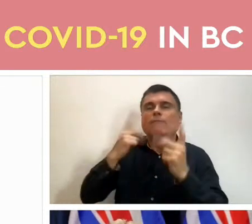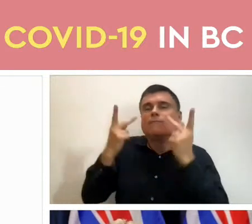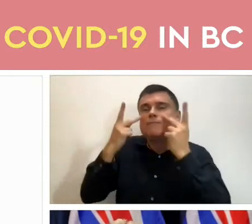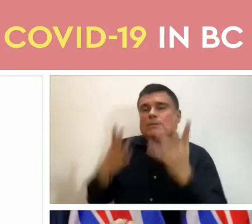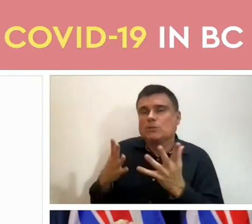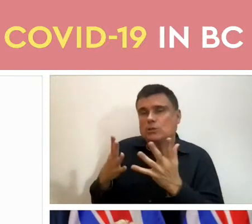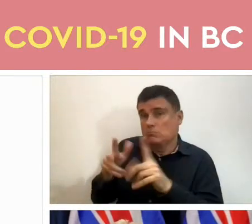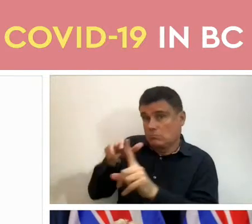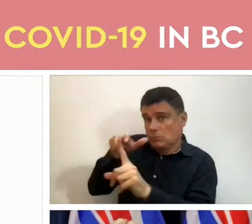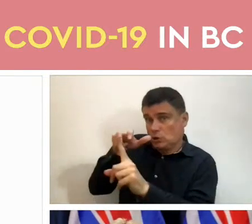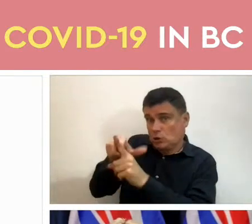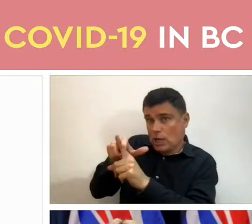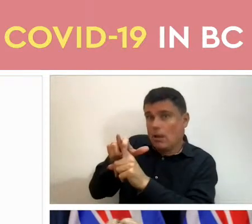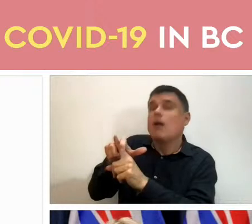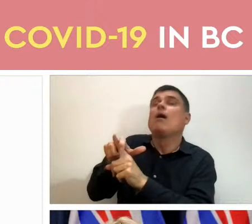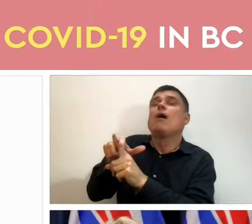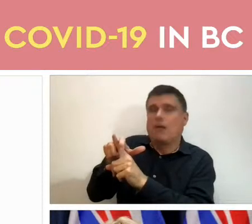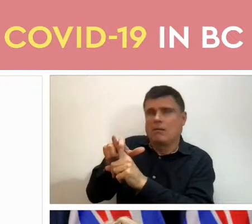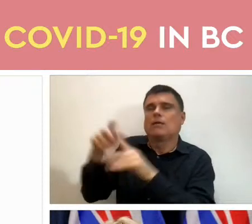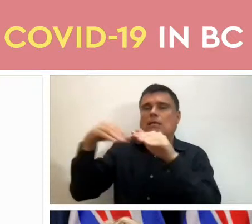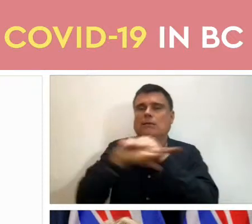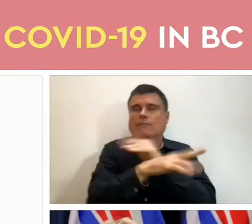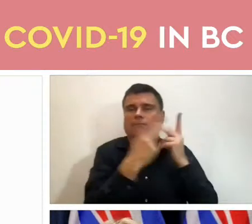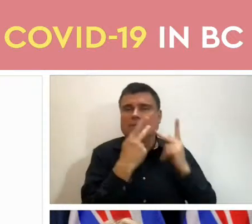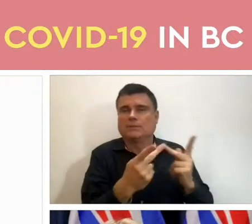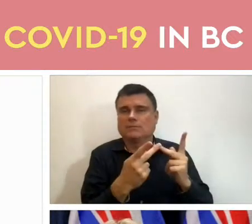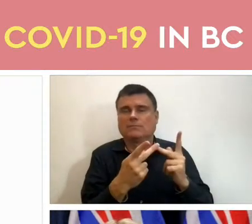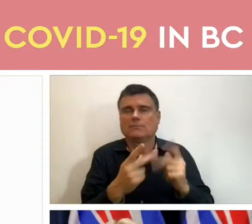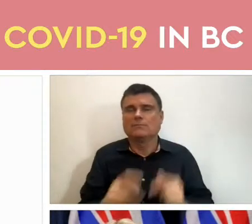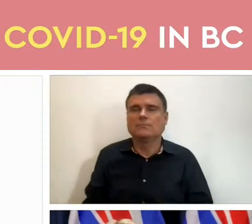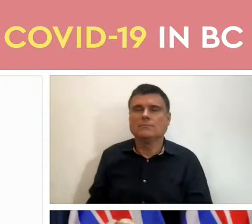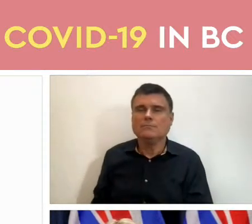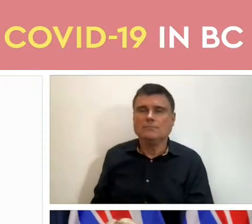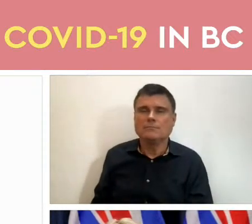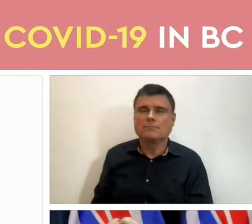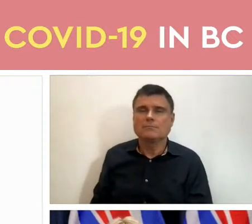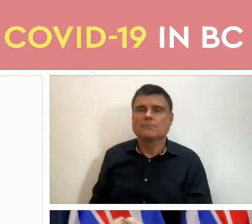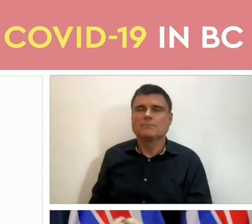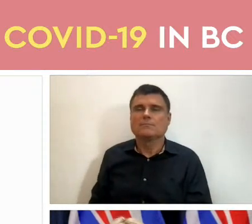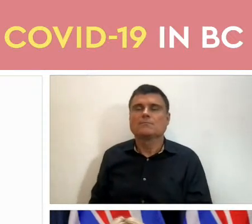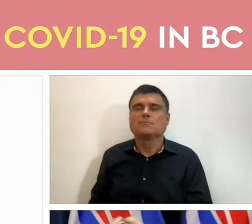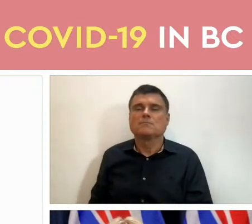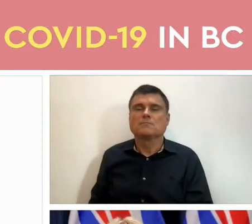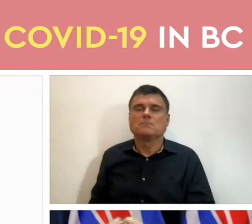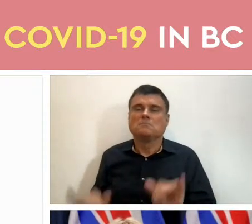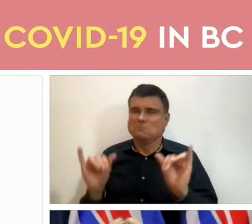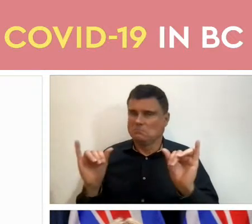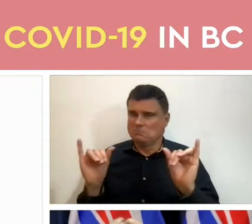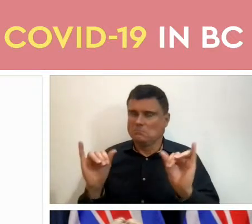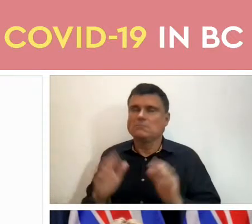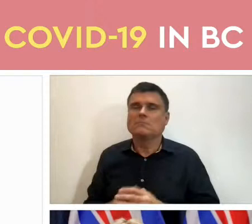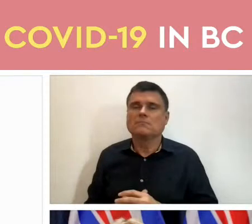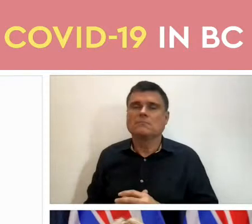We also will continue to use them to support health care workers in acute care facilities